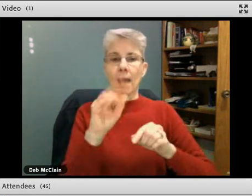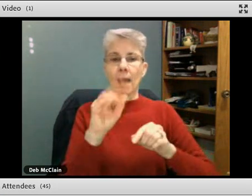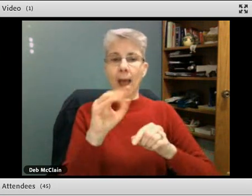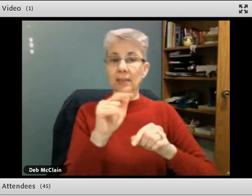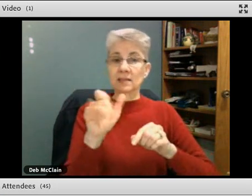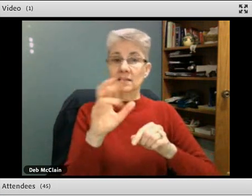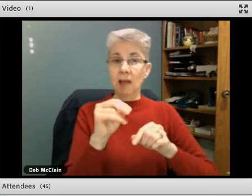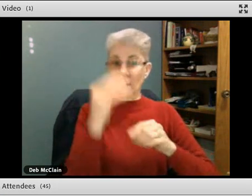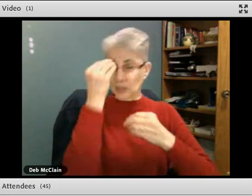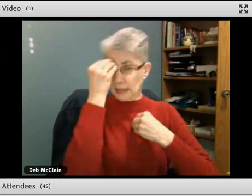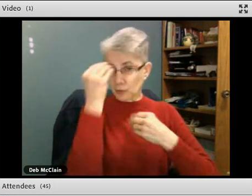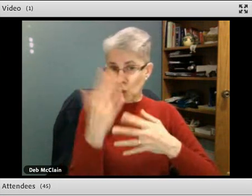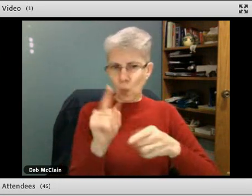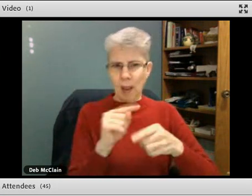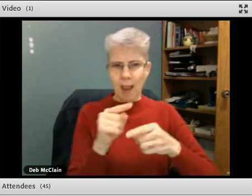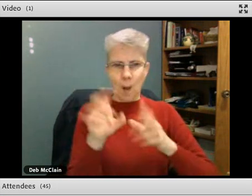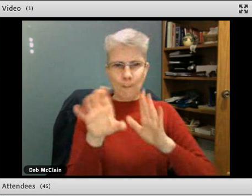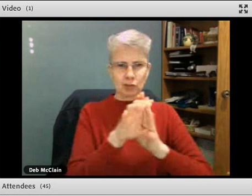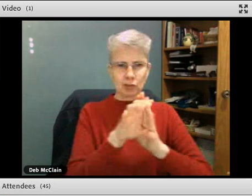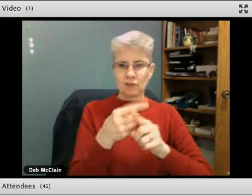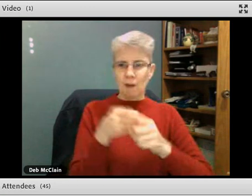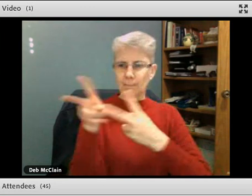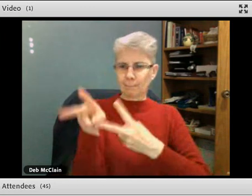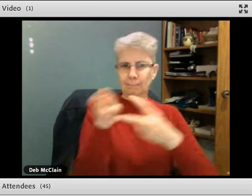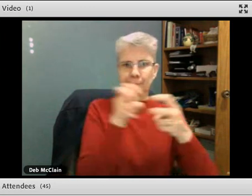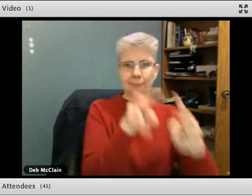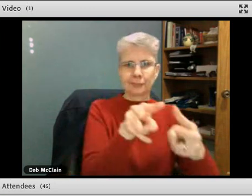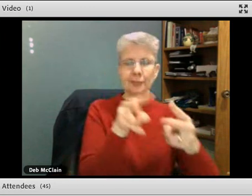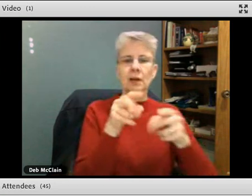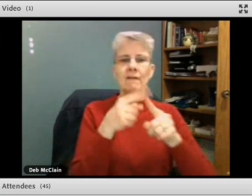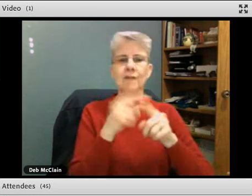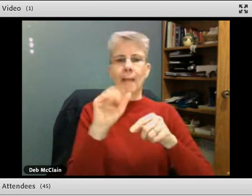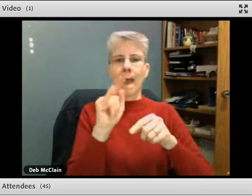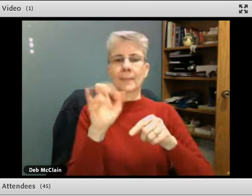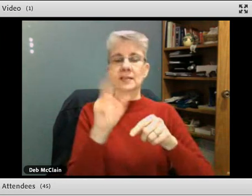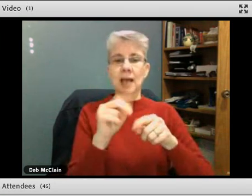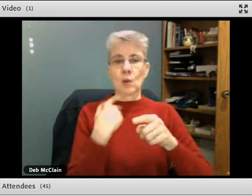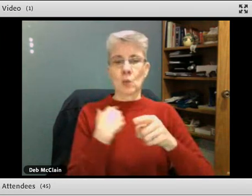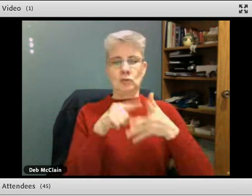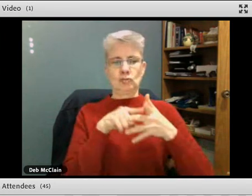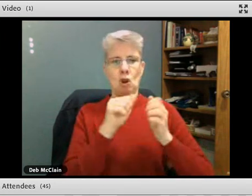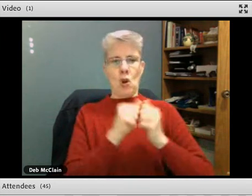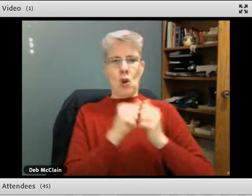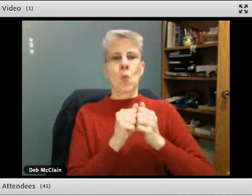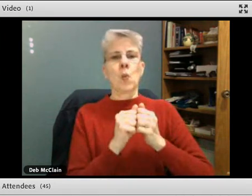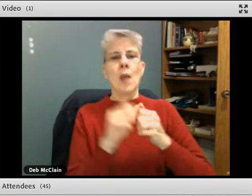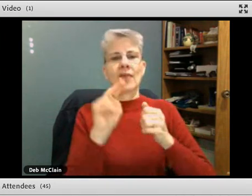just copied them from Amazon. So, we're going to start out with Neil deGrasse Tyson's "Astrophysics for People in a Hurry,"